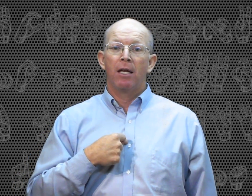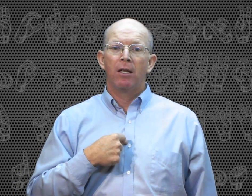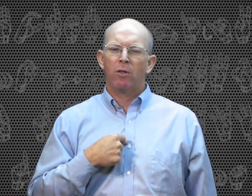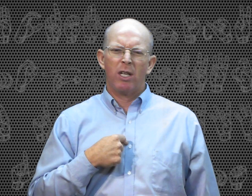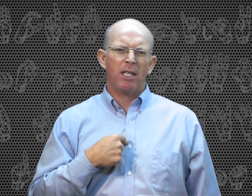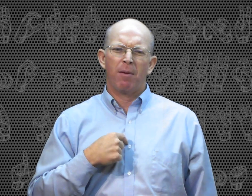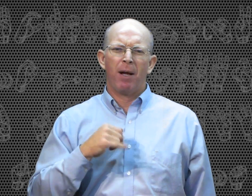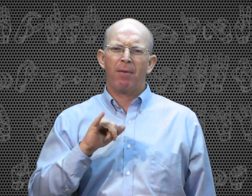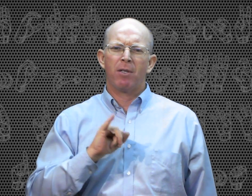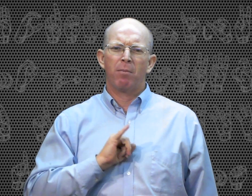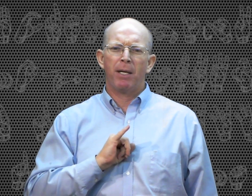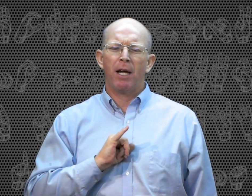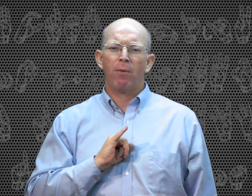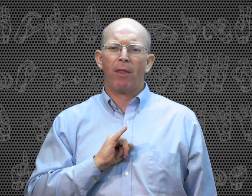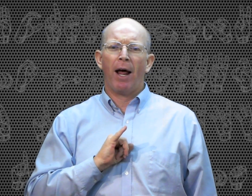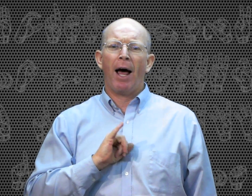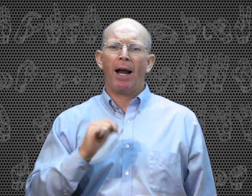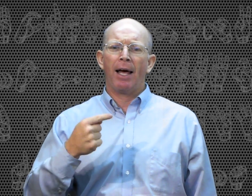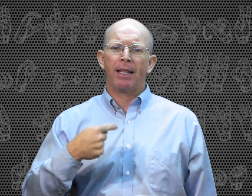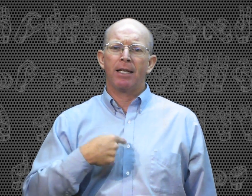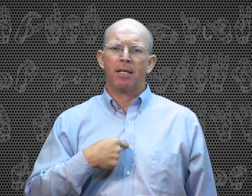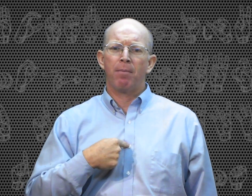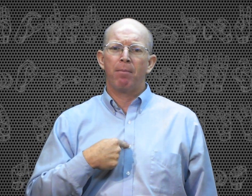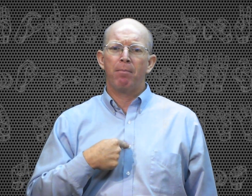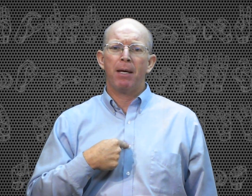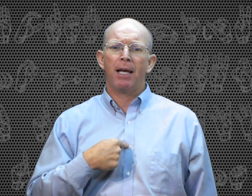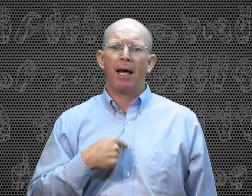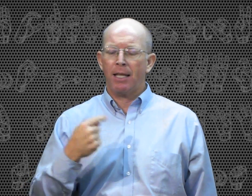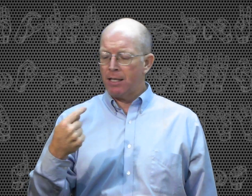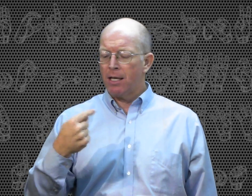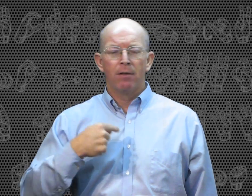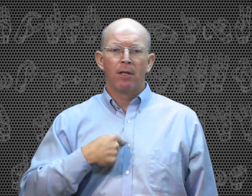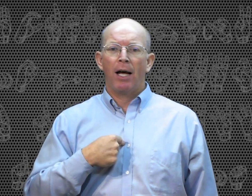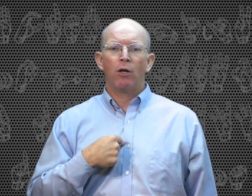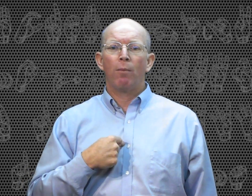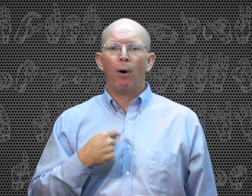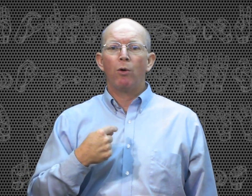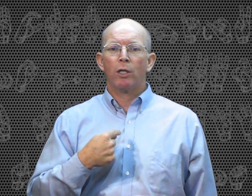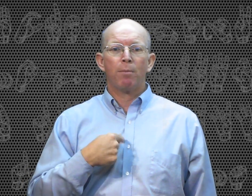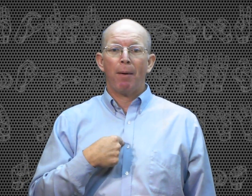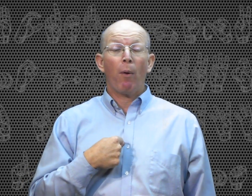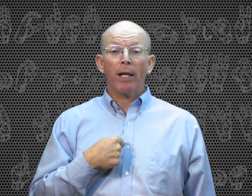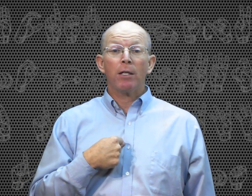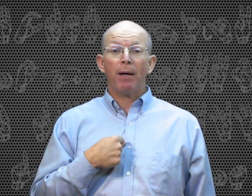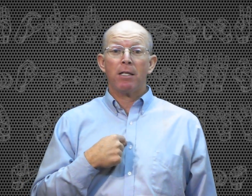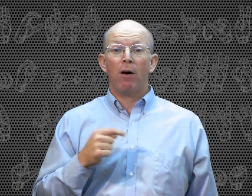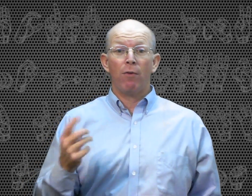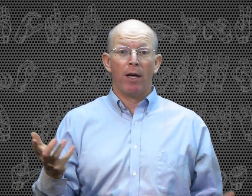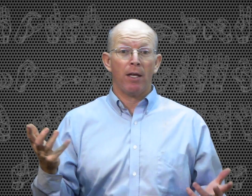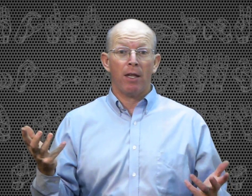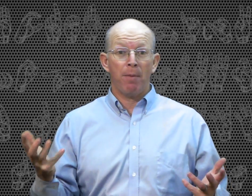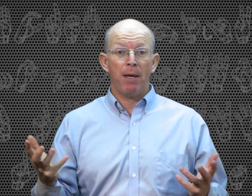You will see sometimes it will be done with an I like this and ME like this. I do them both by pointing to myself.